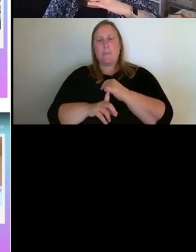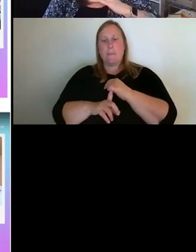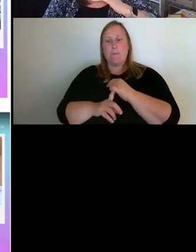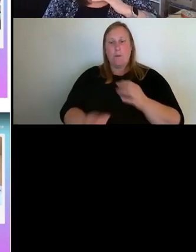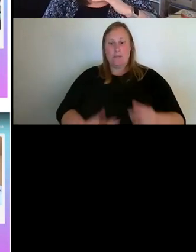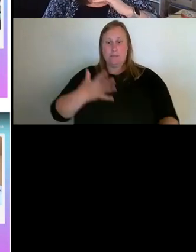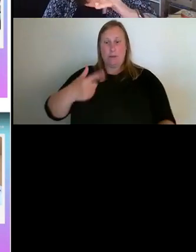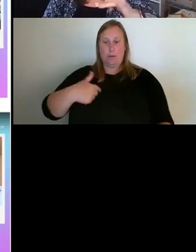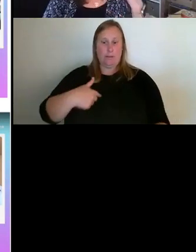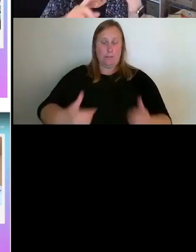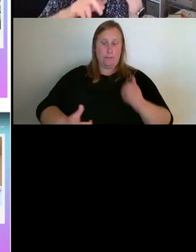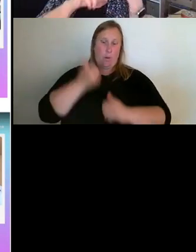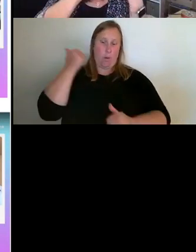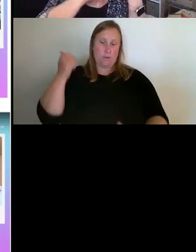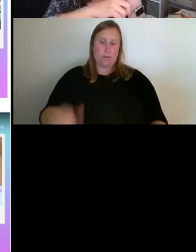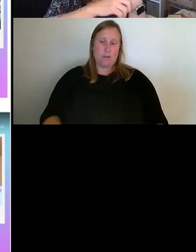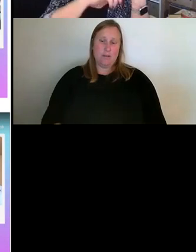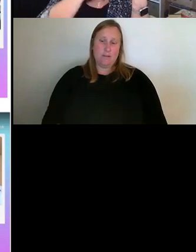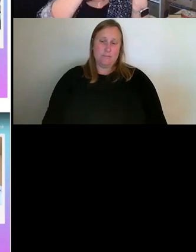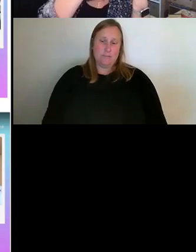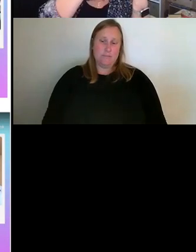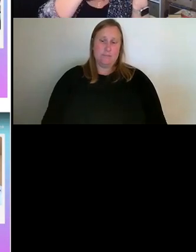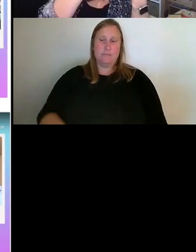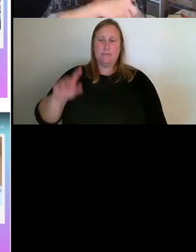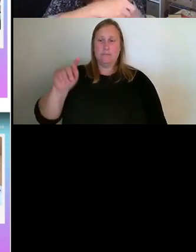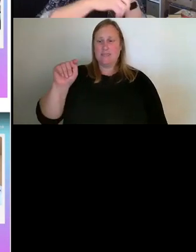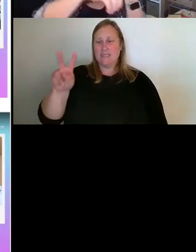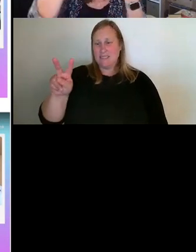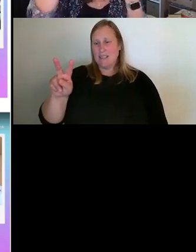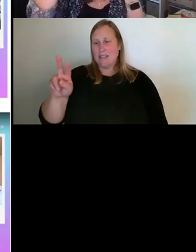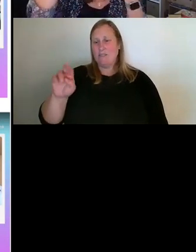I started with TV ratings and film ratings, and I